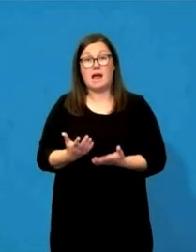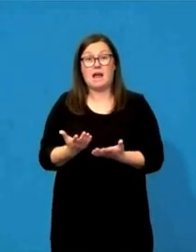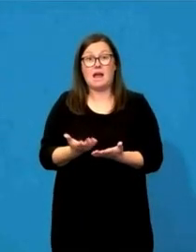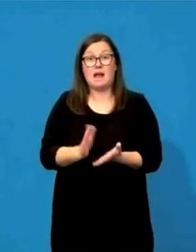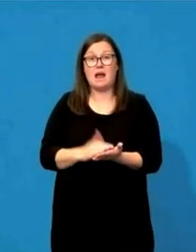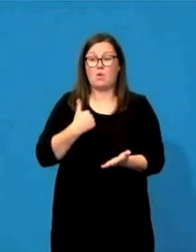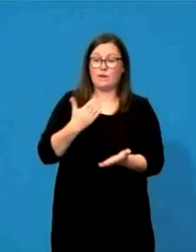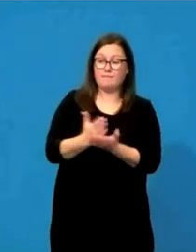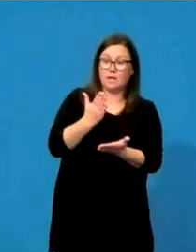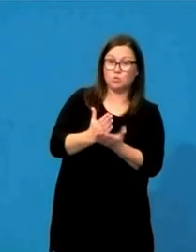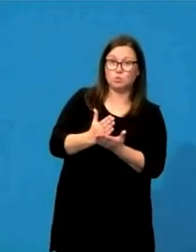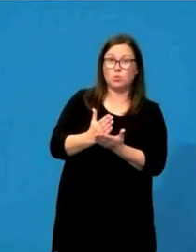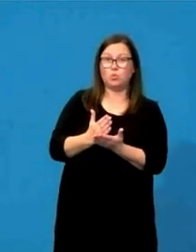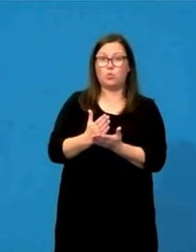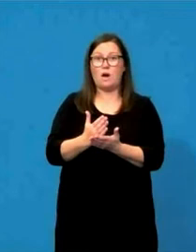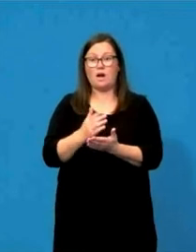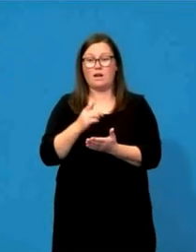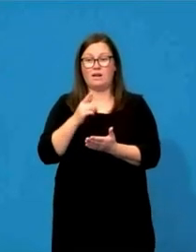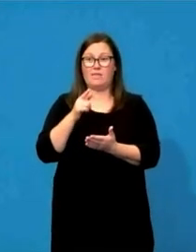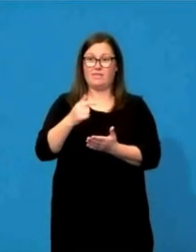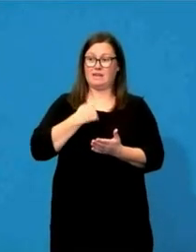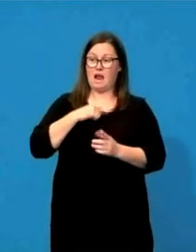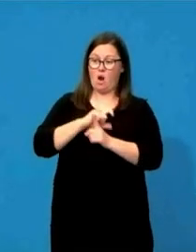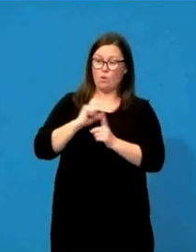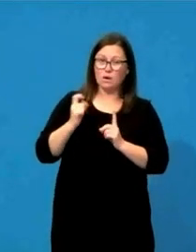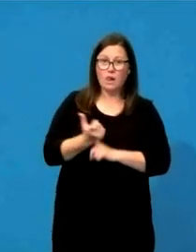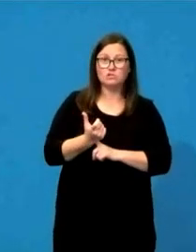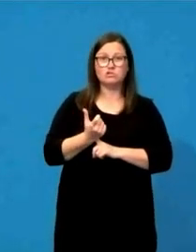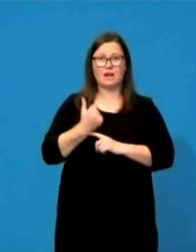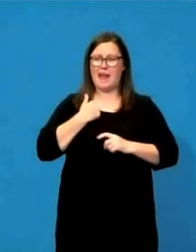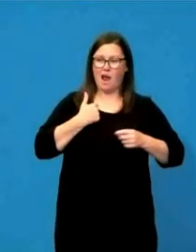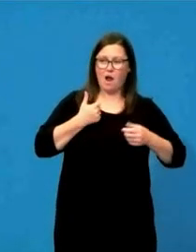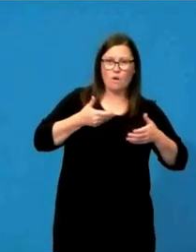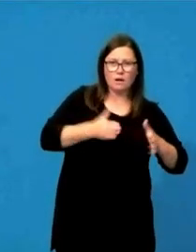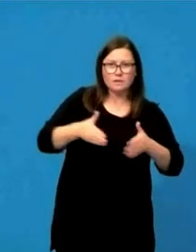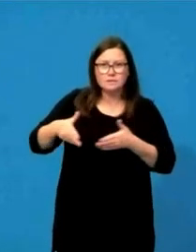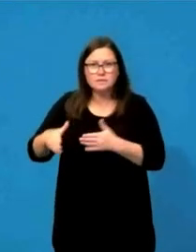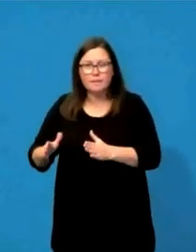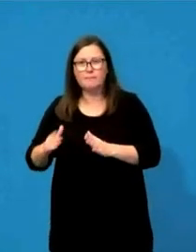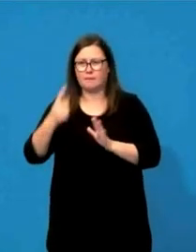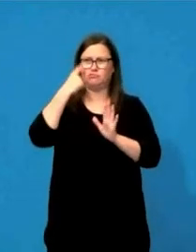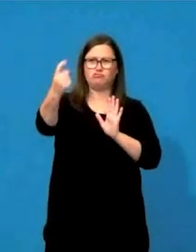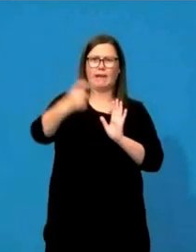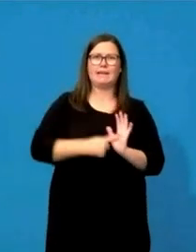is recognised and respected so that our families can get a good service?